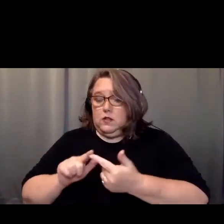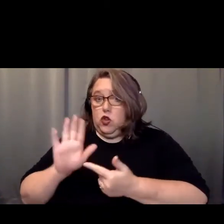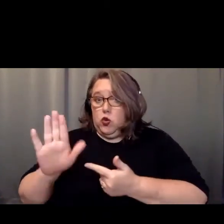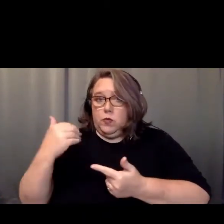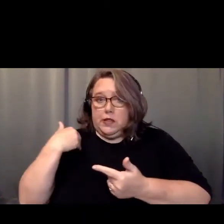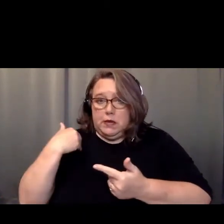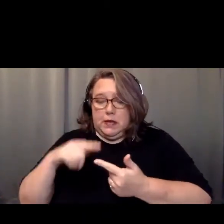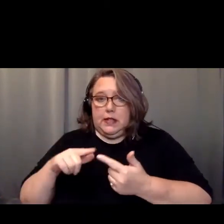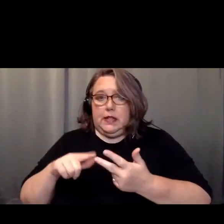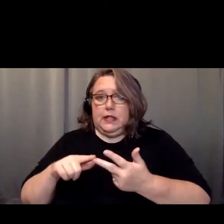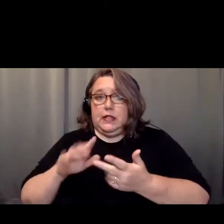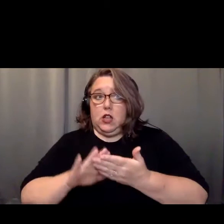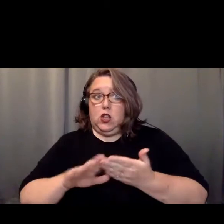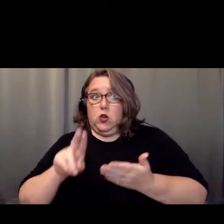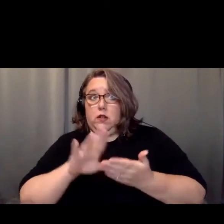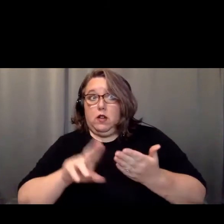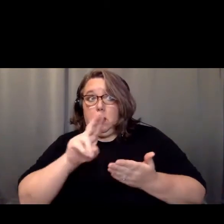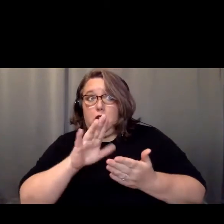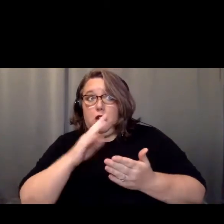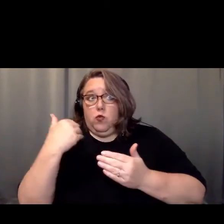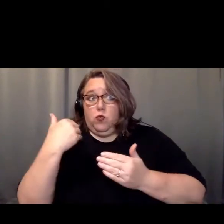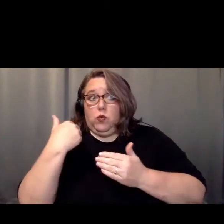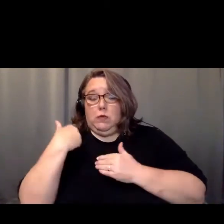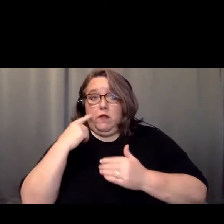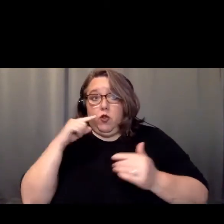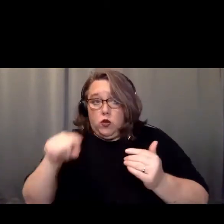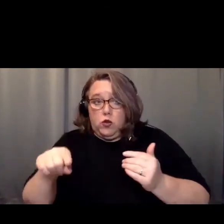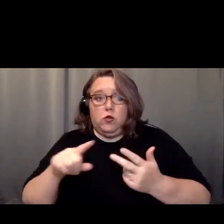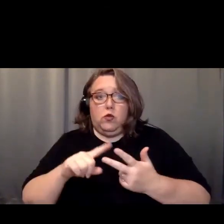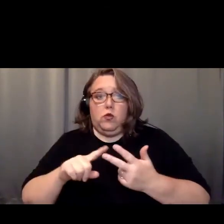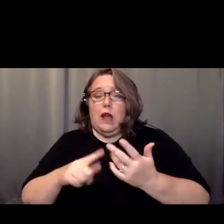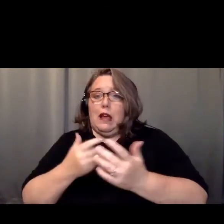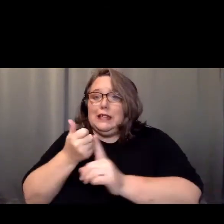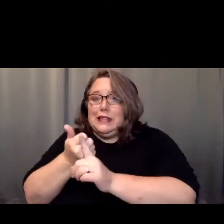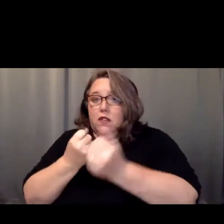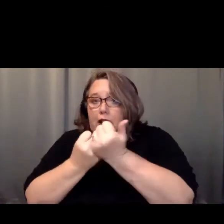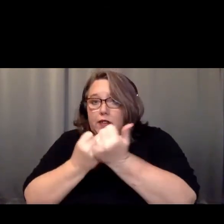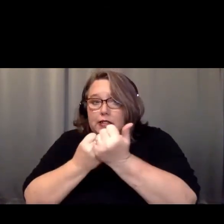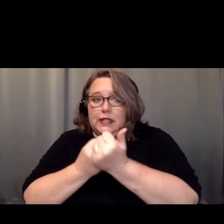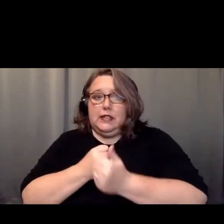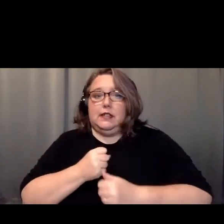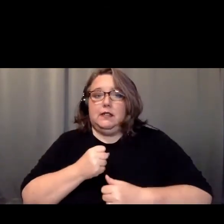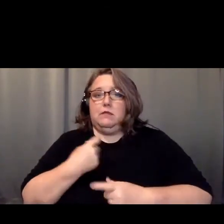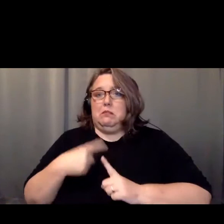the institution's responsibilities towards you, how to self-advocate and some helpful resources.